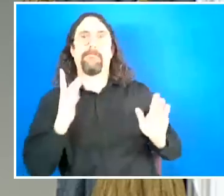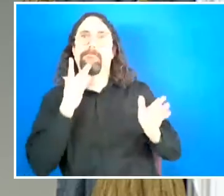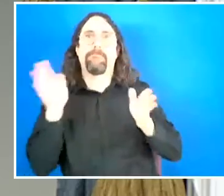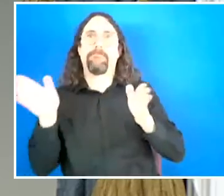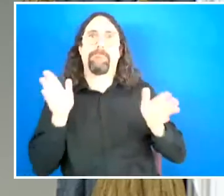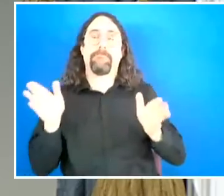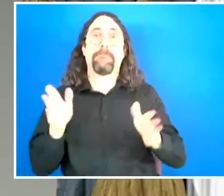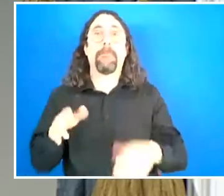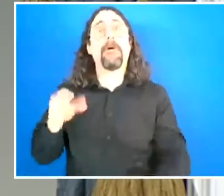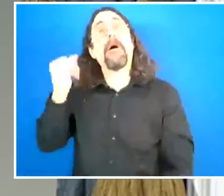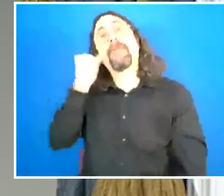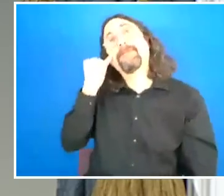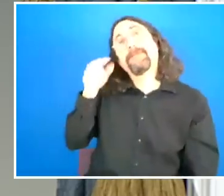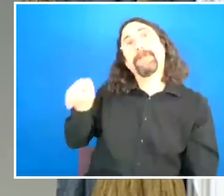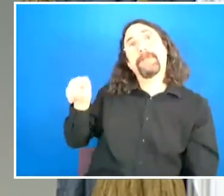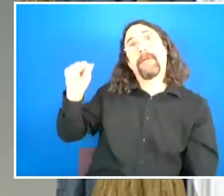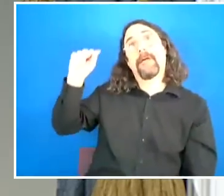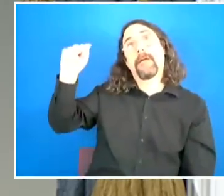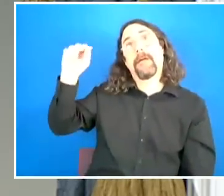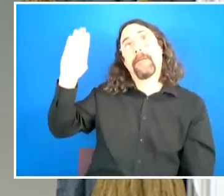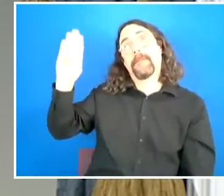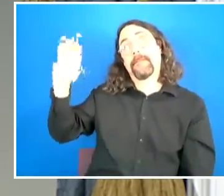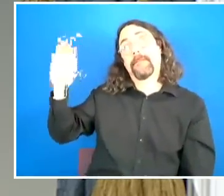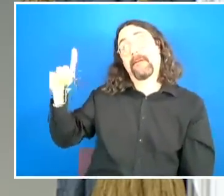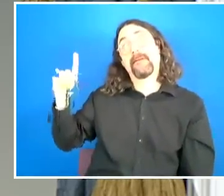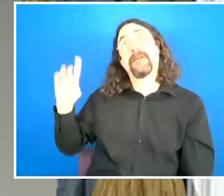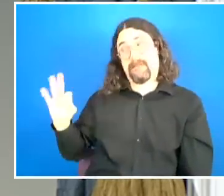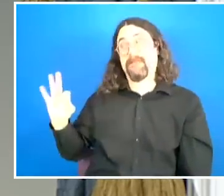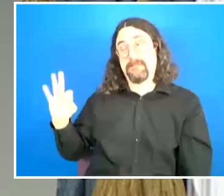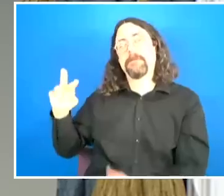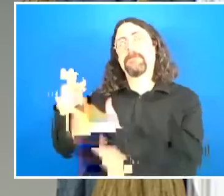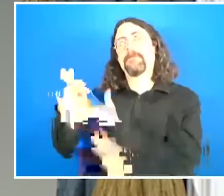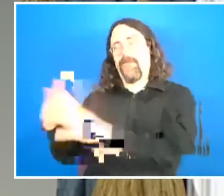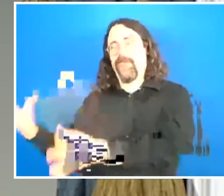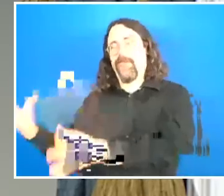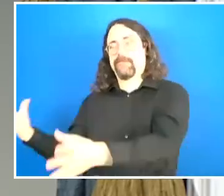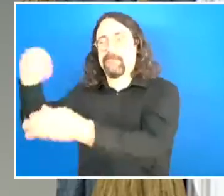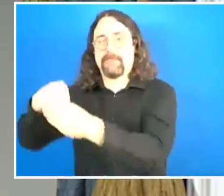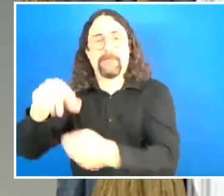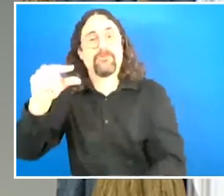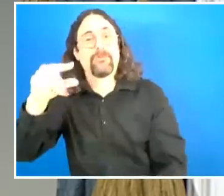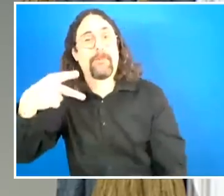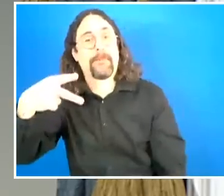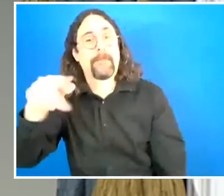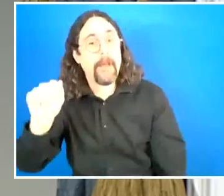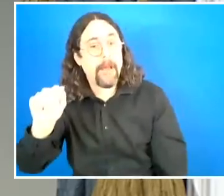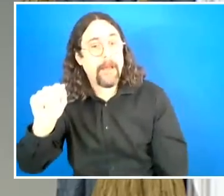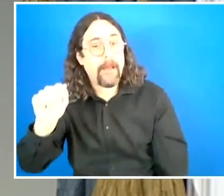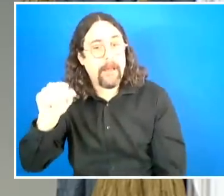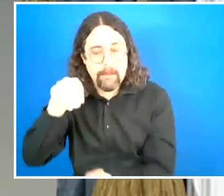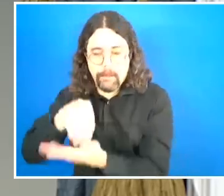EARNED. SO IT'S ANOTHER FLEXIBILITY AND FLEXIBILTYI POINT THAT WE'VE BUILT TOIN TSHI GRADING